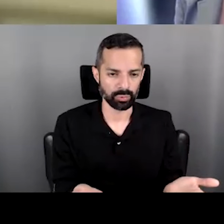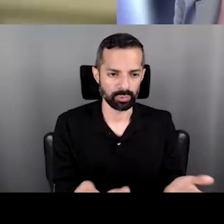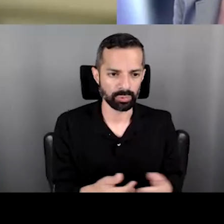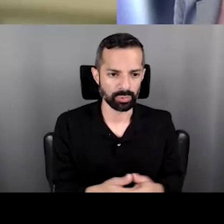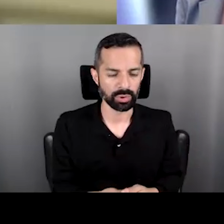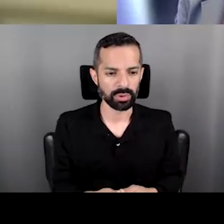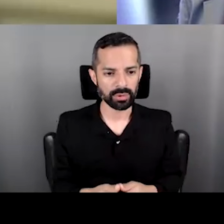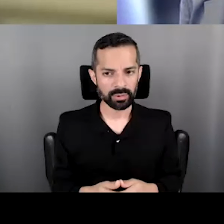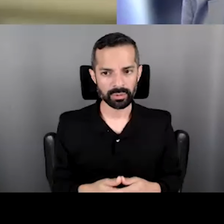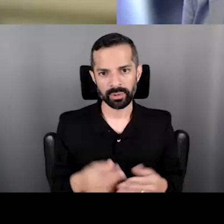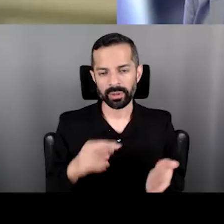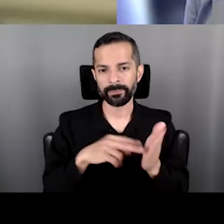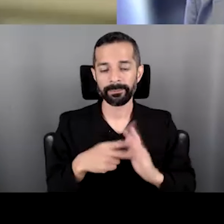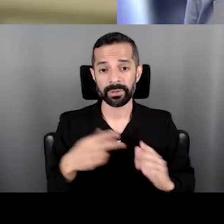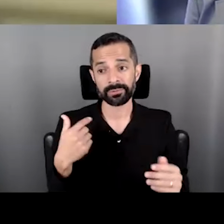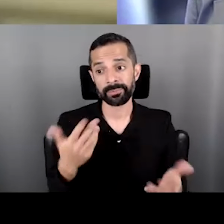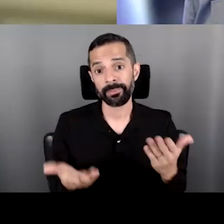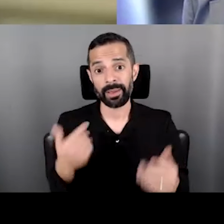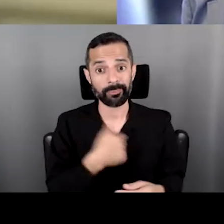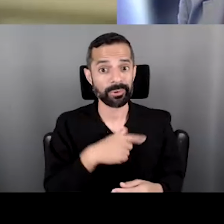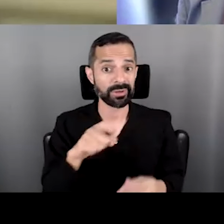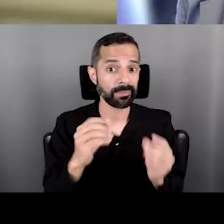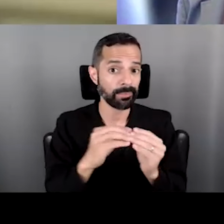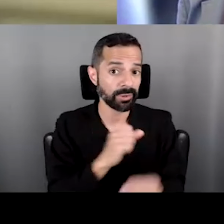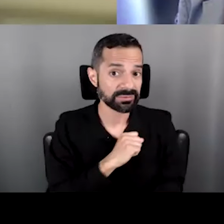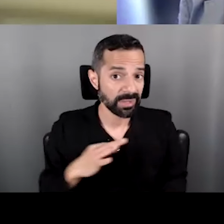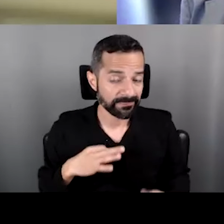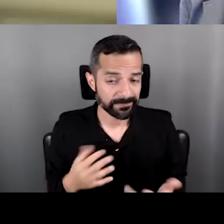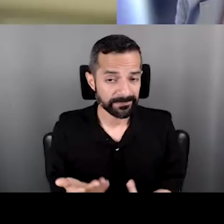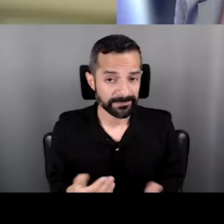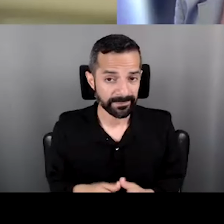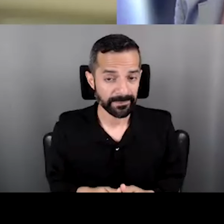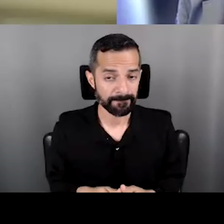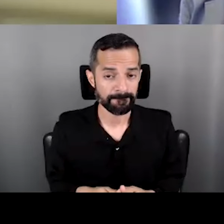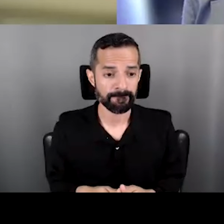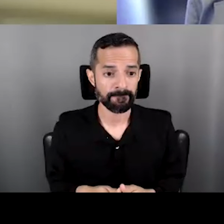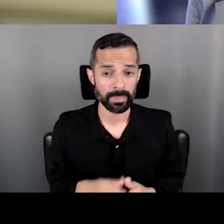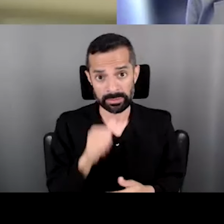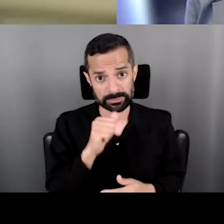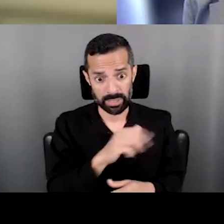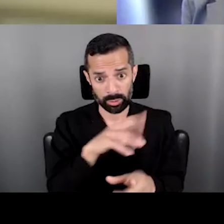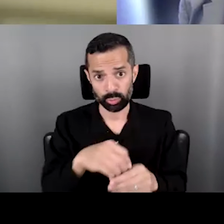Often means we may need more staffing, which is not the request, but it's a result of the request. Right.